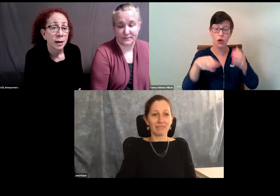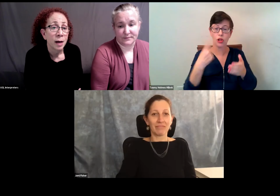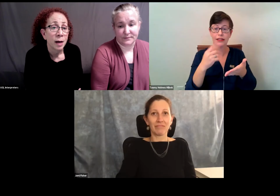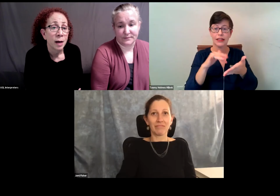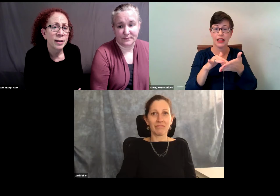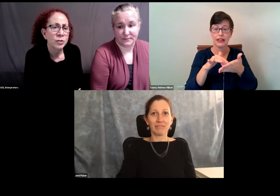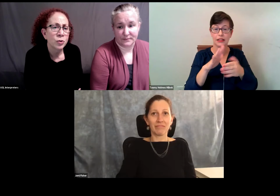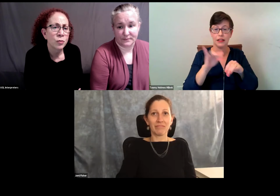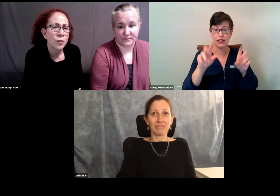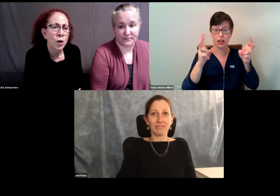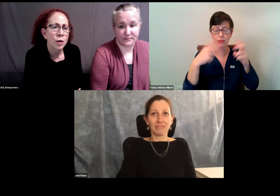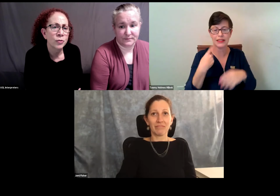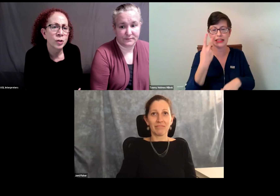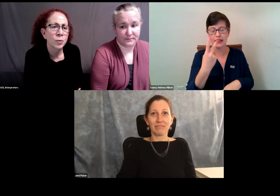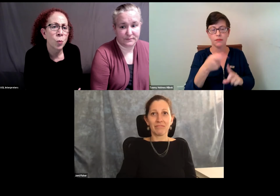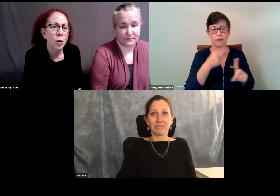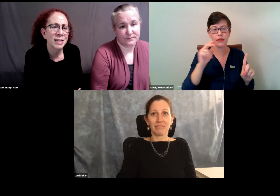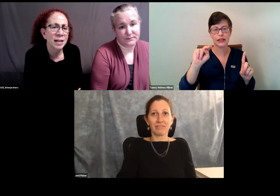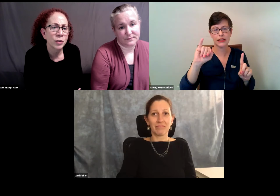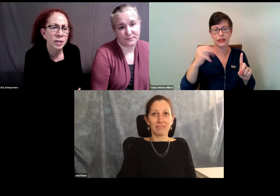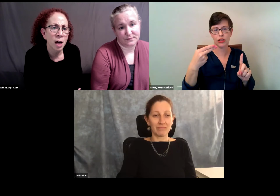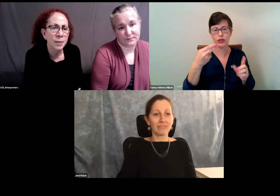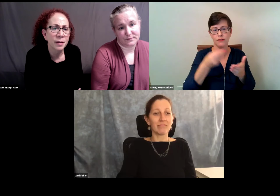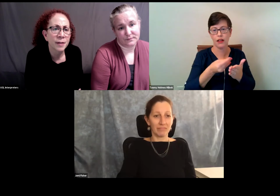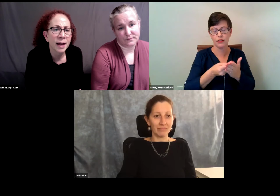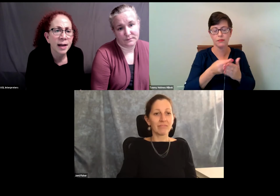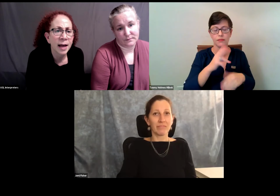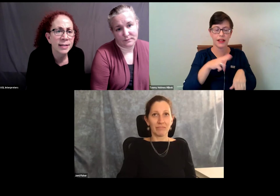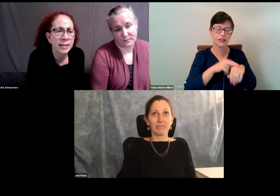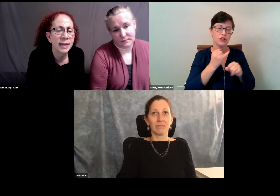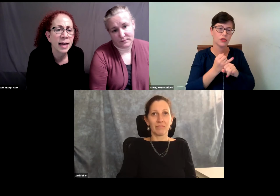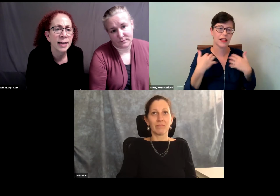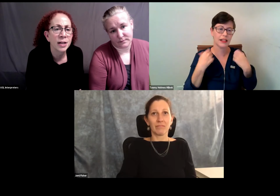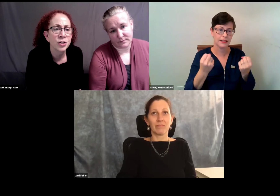I mean, right now, so far there's only been one study on the topic that has seen the NIH